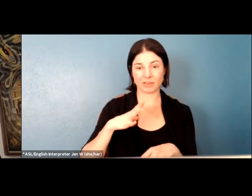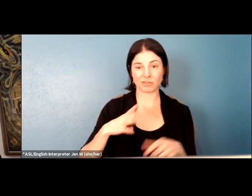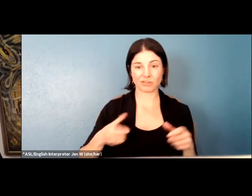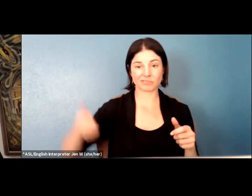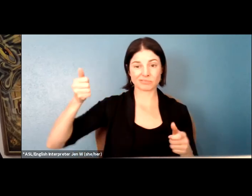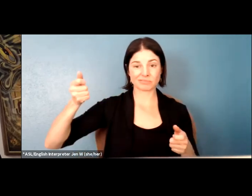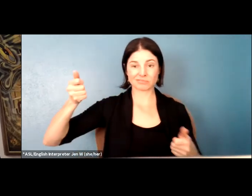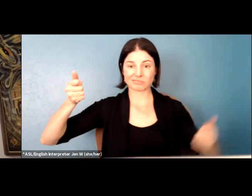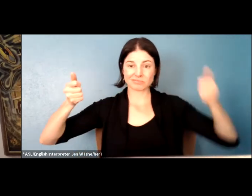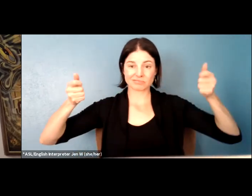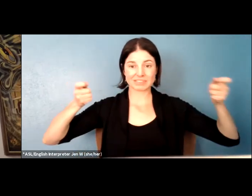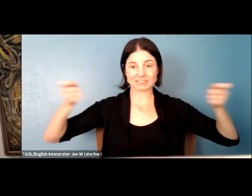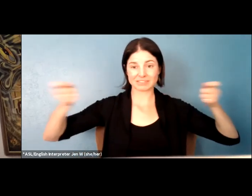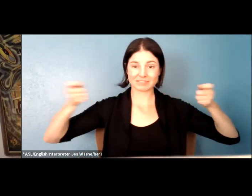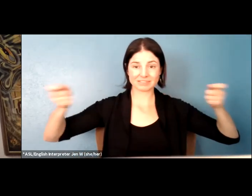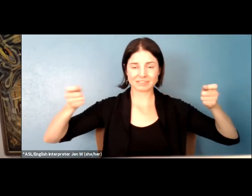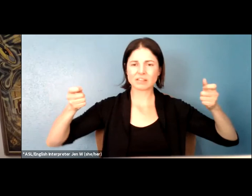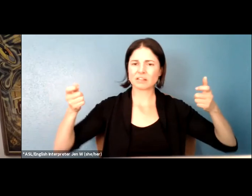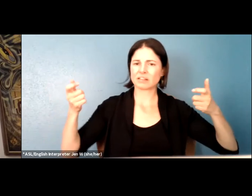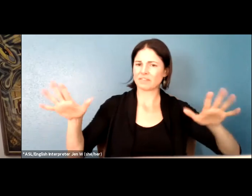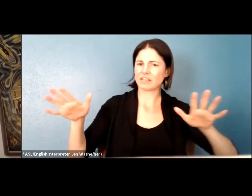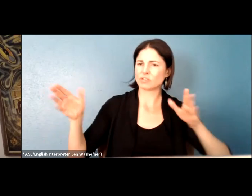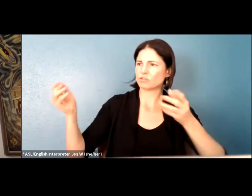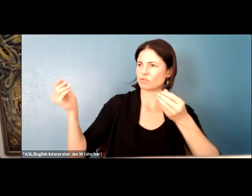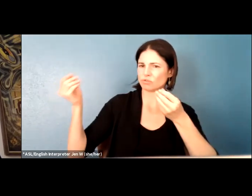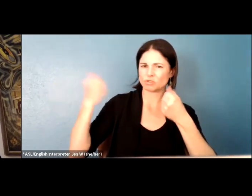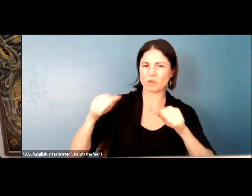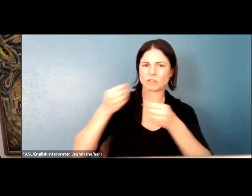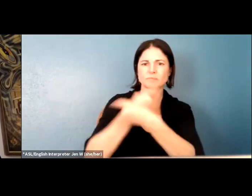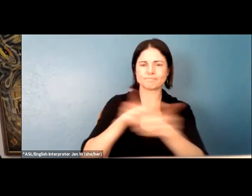been trying to tell us that there are but two genders and